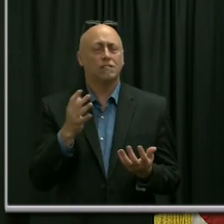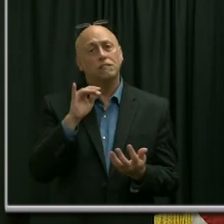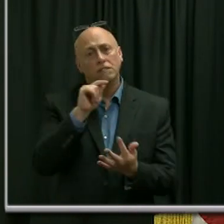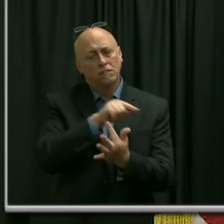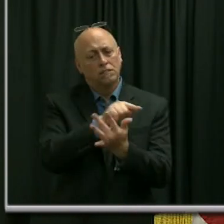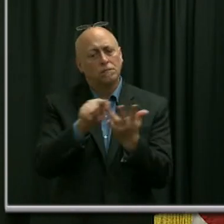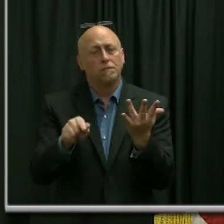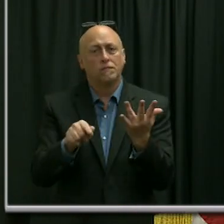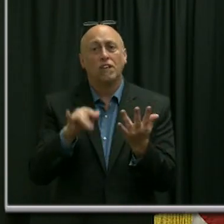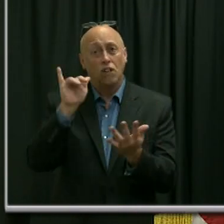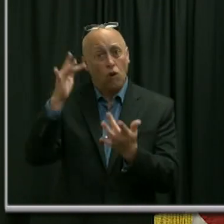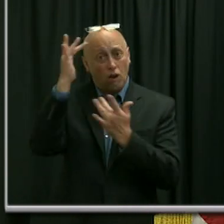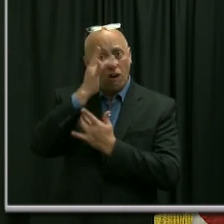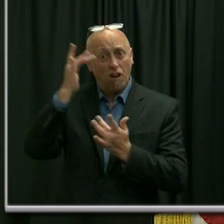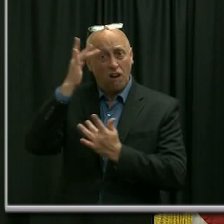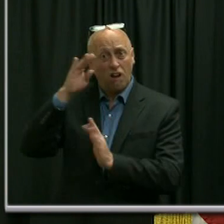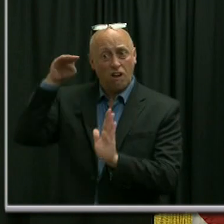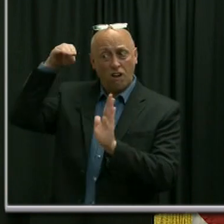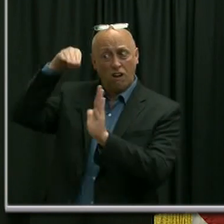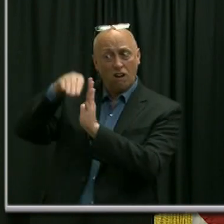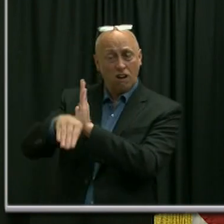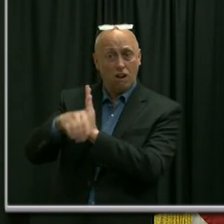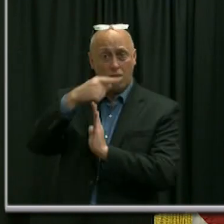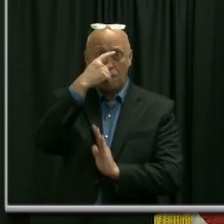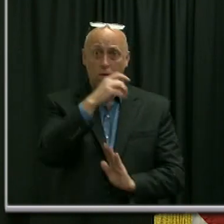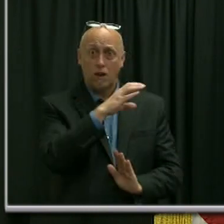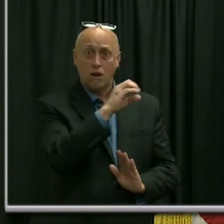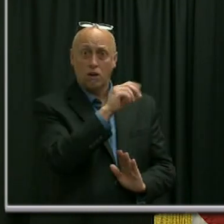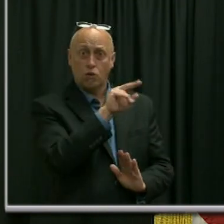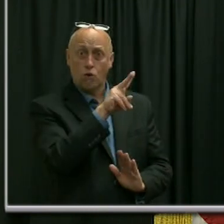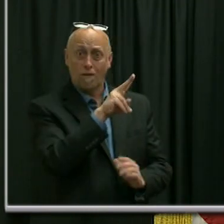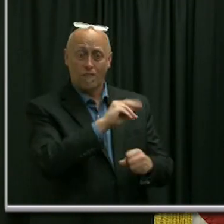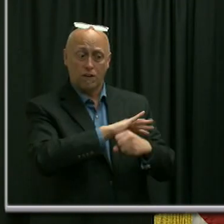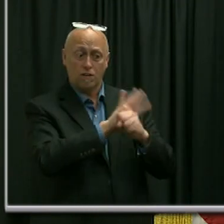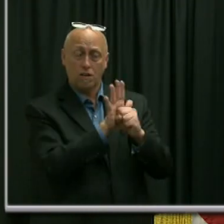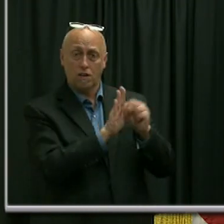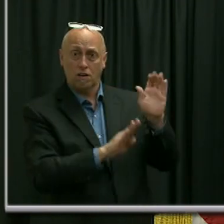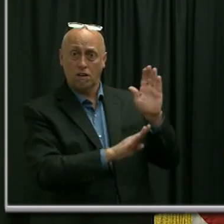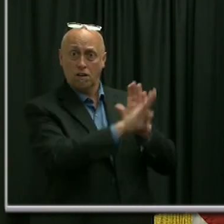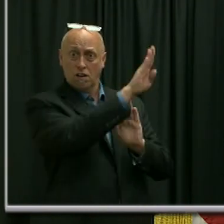LIKE HEART DISEASE AND CANCER. THOSE DISEASES ARE NOT